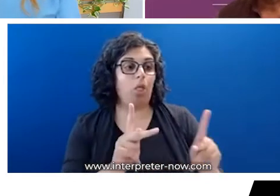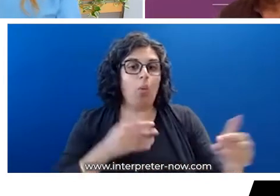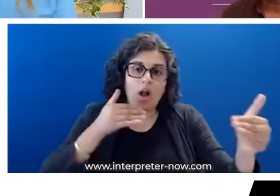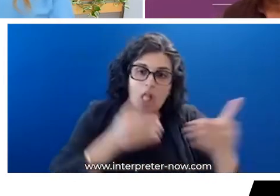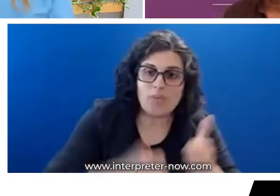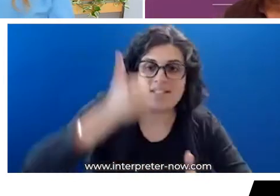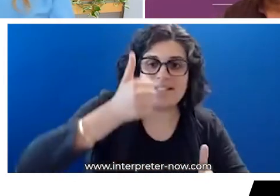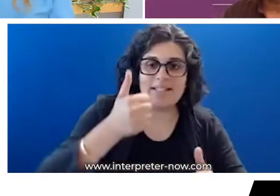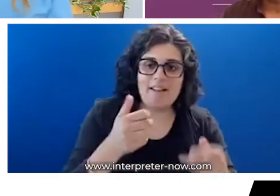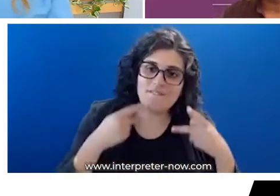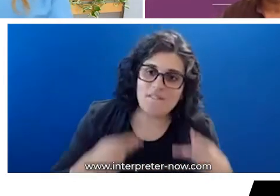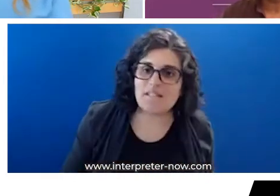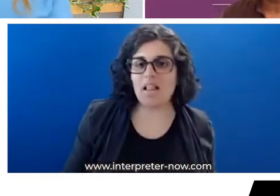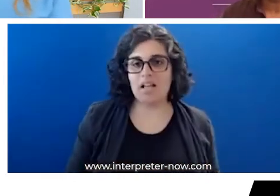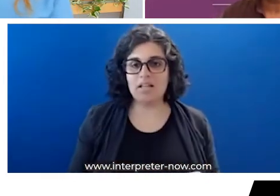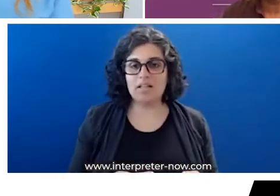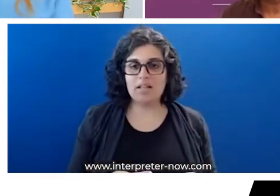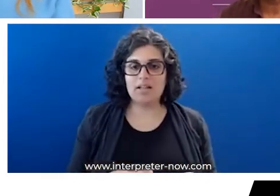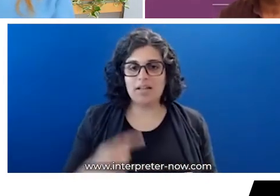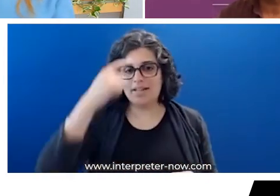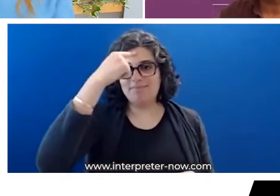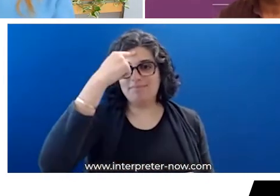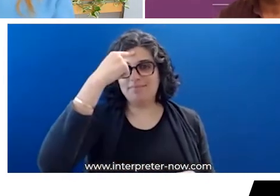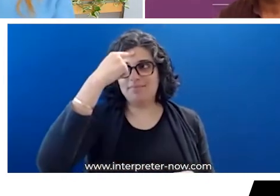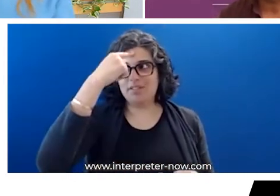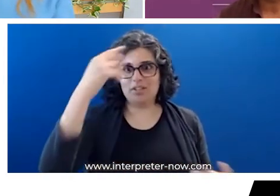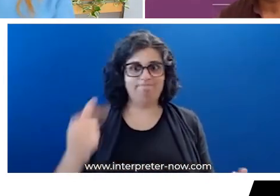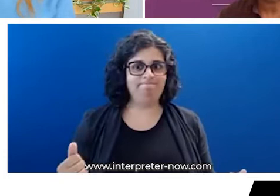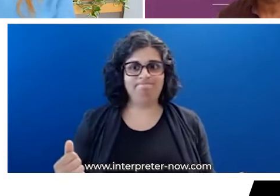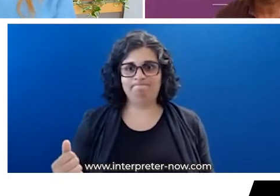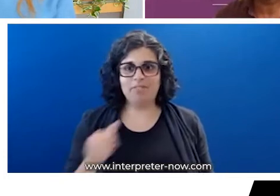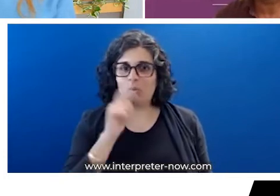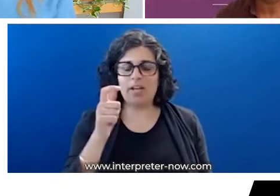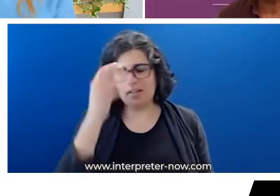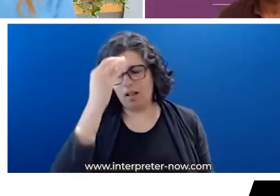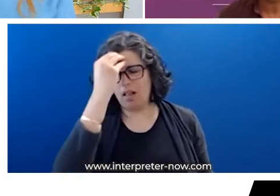It's a mental shortcut that allows managers to make decisions about performance, promotions,